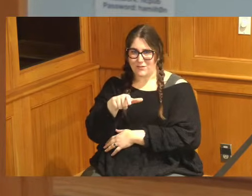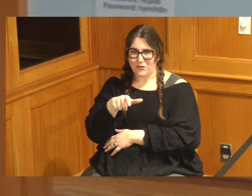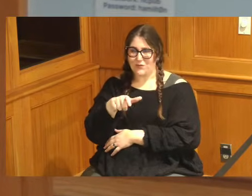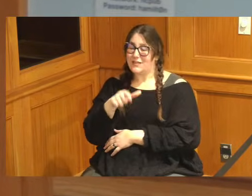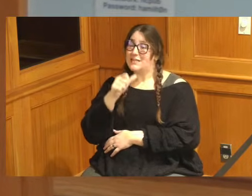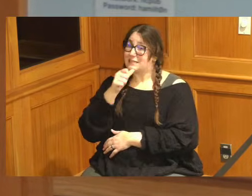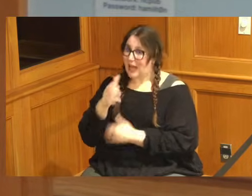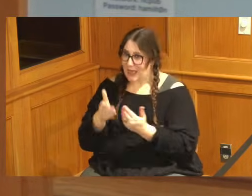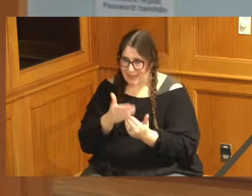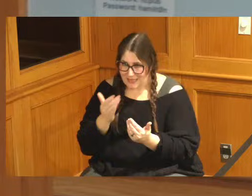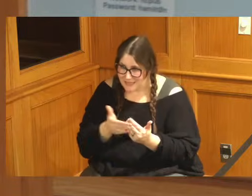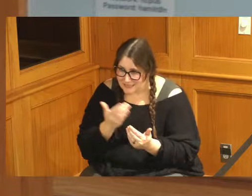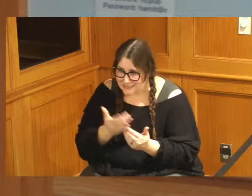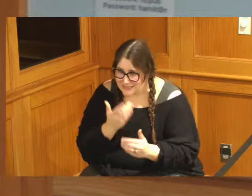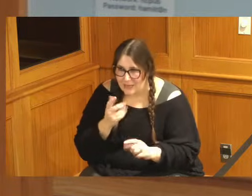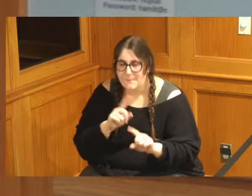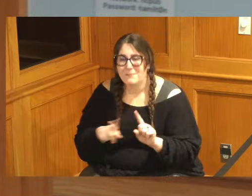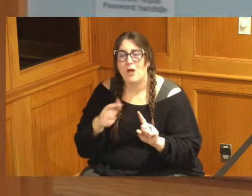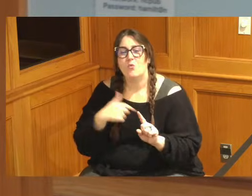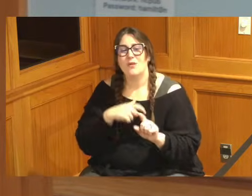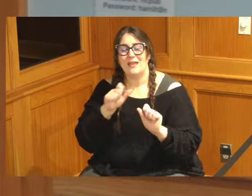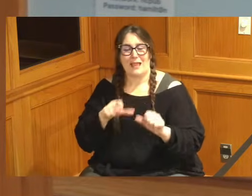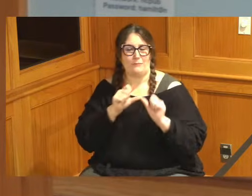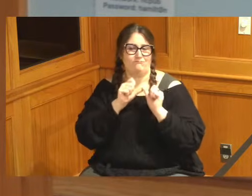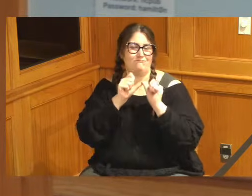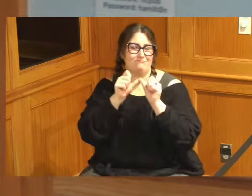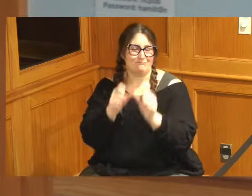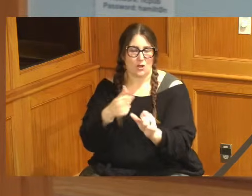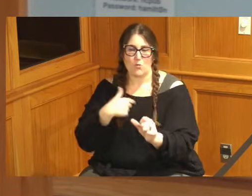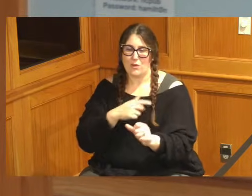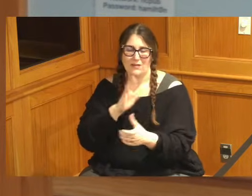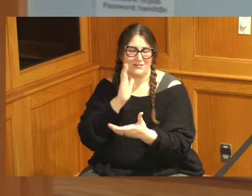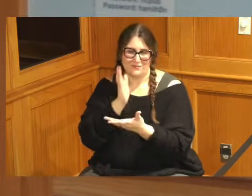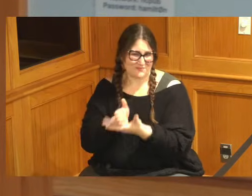figure out how to keep it going in different ways. And we're never stopping on that work, but it's